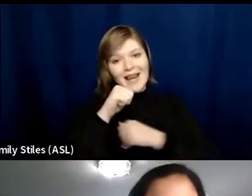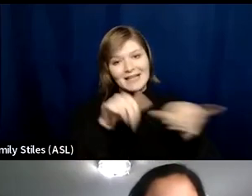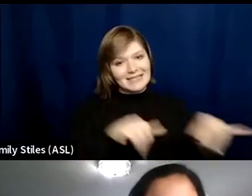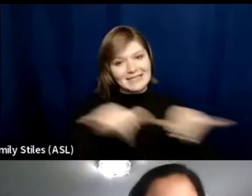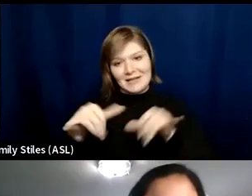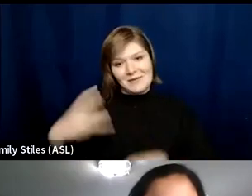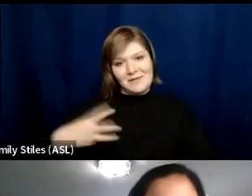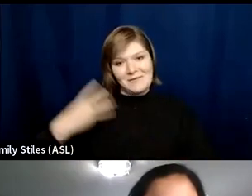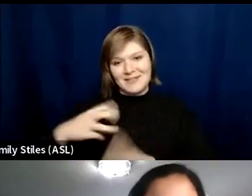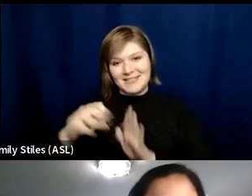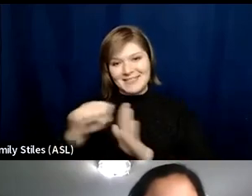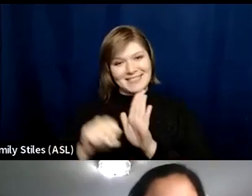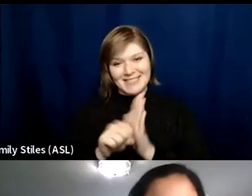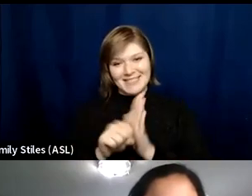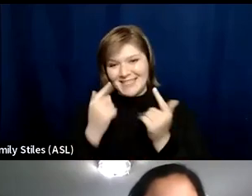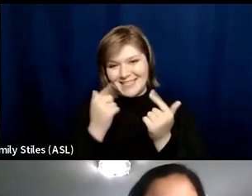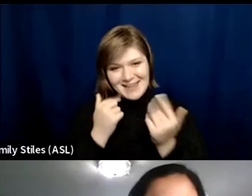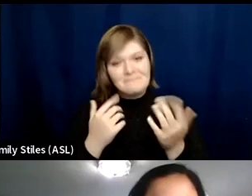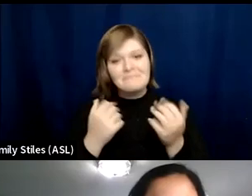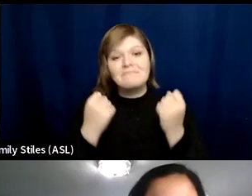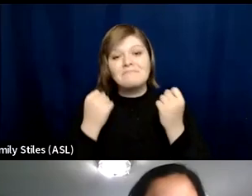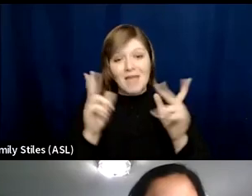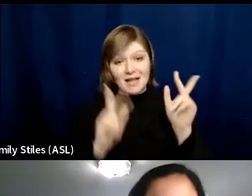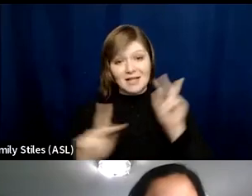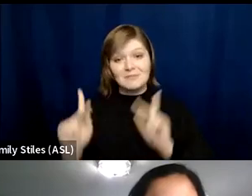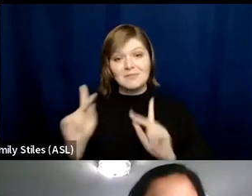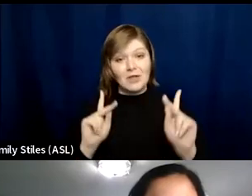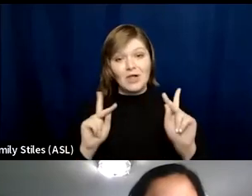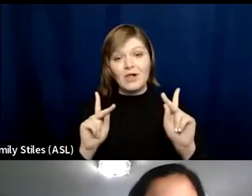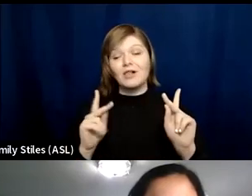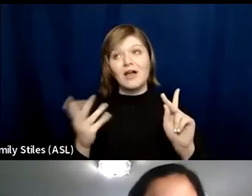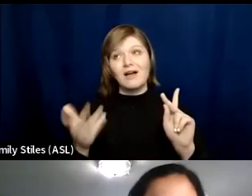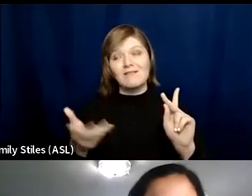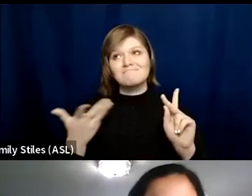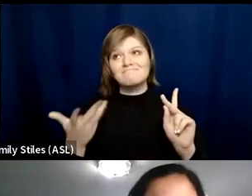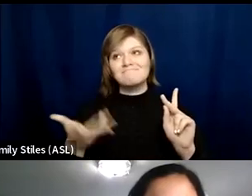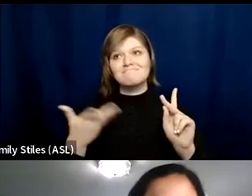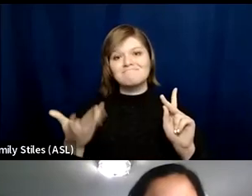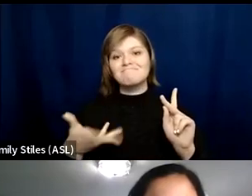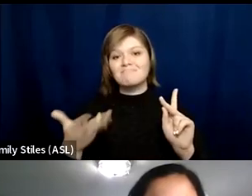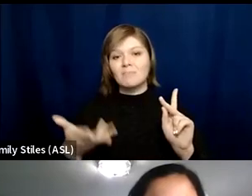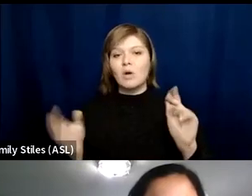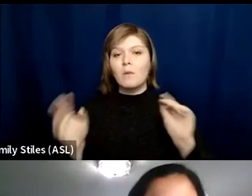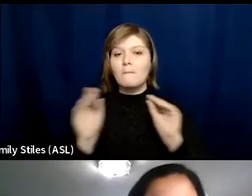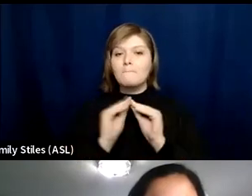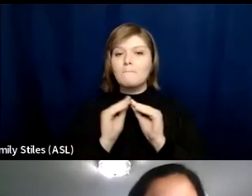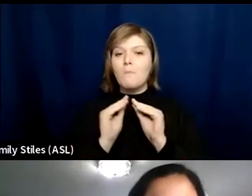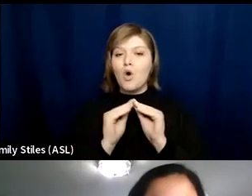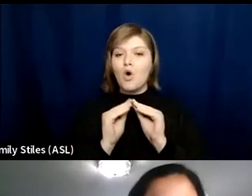PAM I will chime in here. If this client has a voucher something that maybe is not